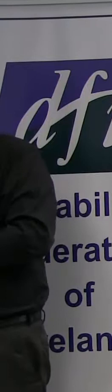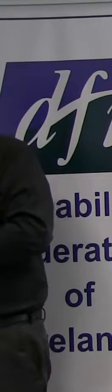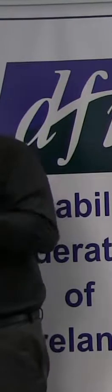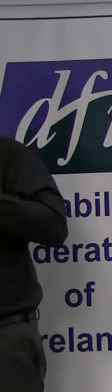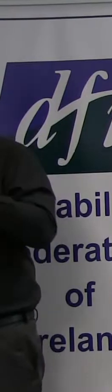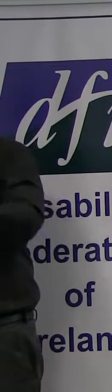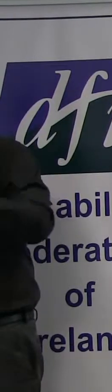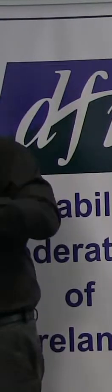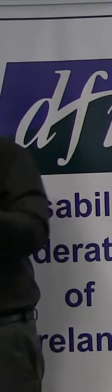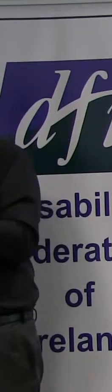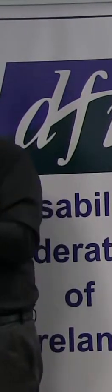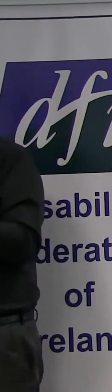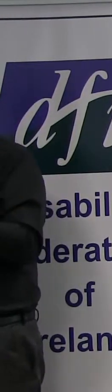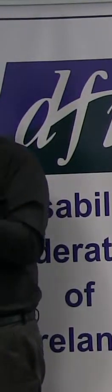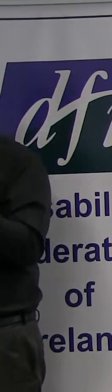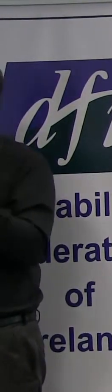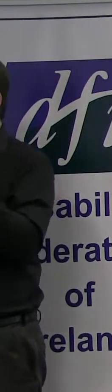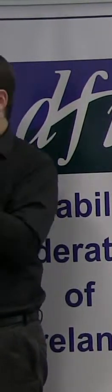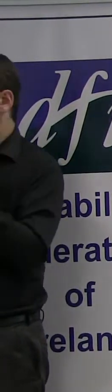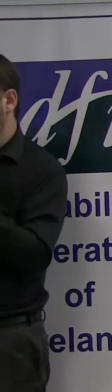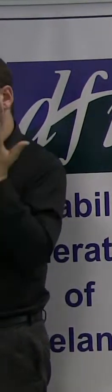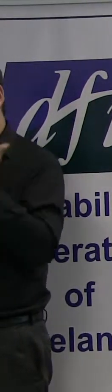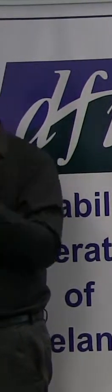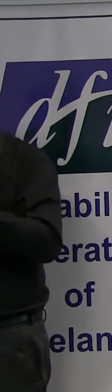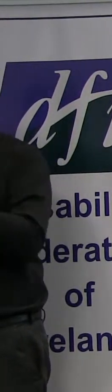see all this stuff and then decide yeah I like that